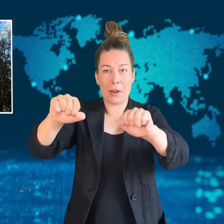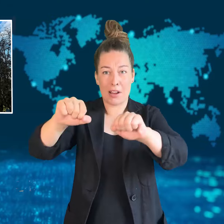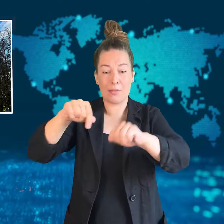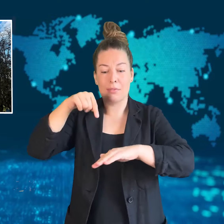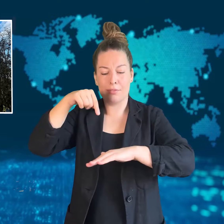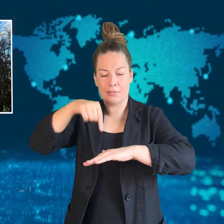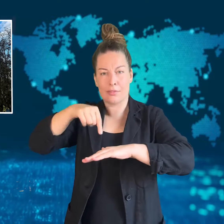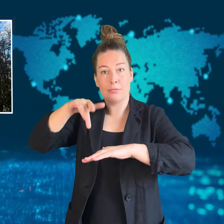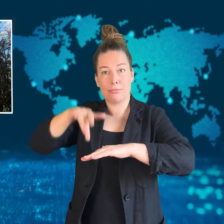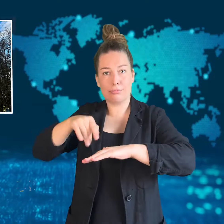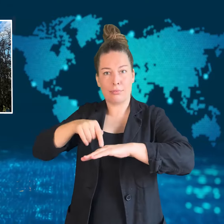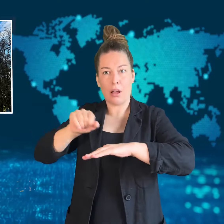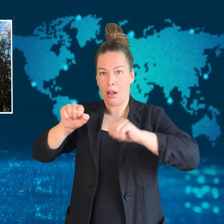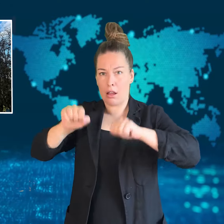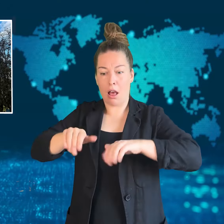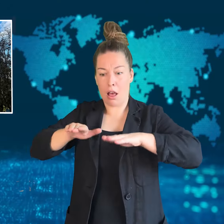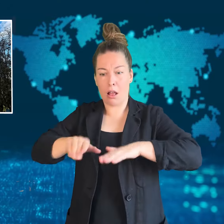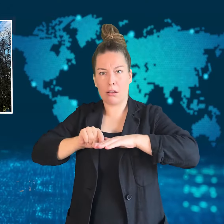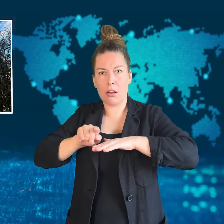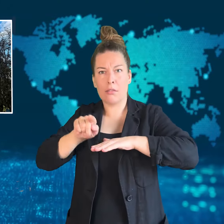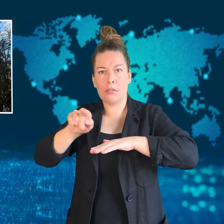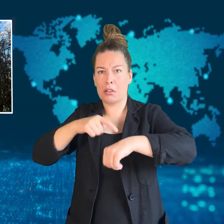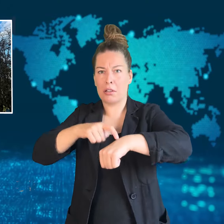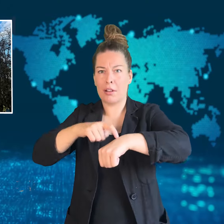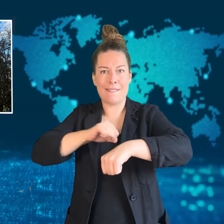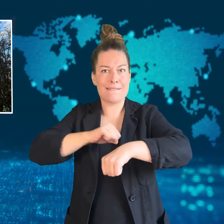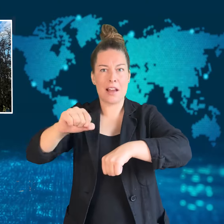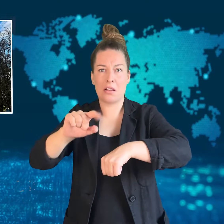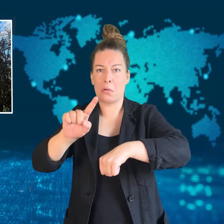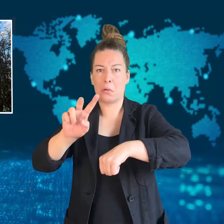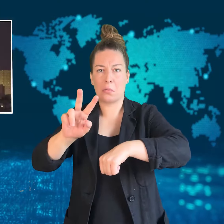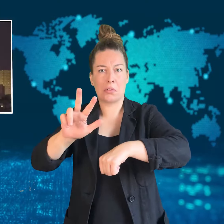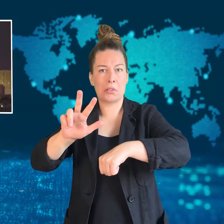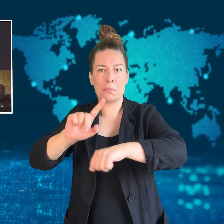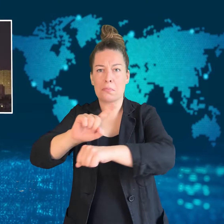Ballistic missiles can hit targets hundreds of kilometers from